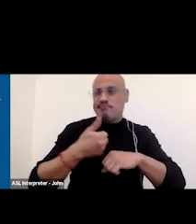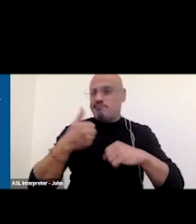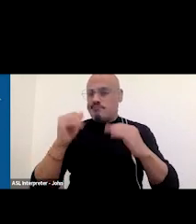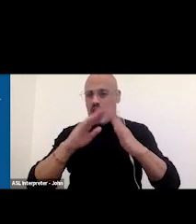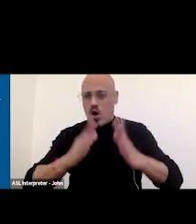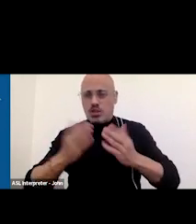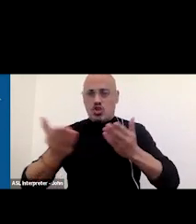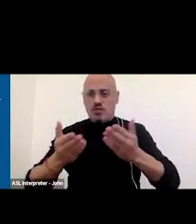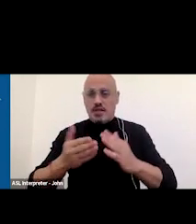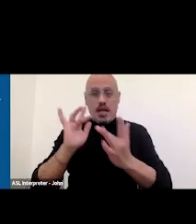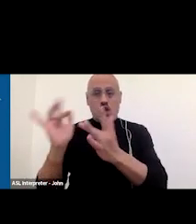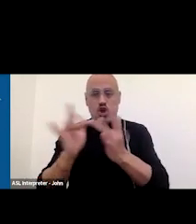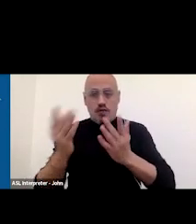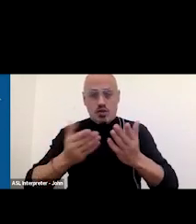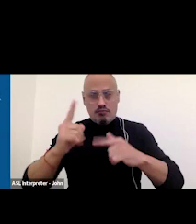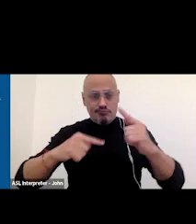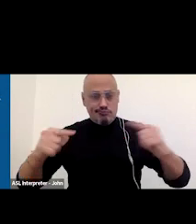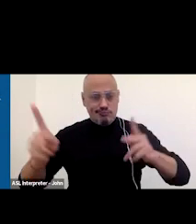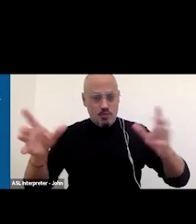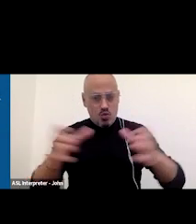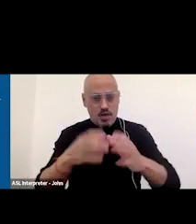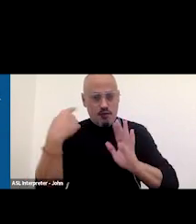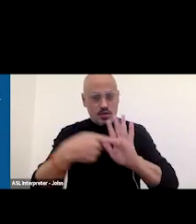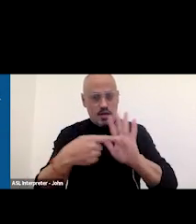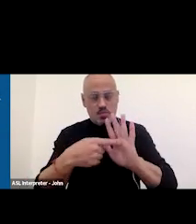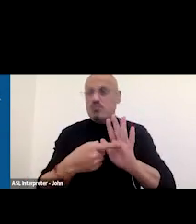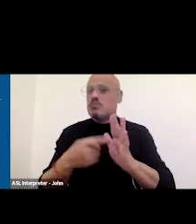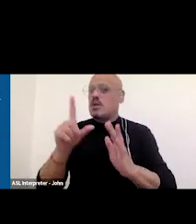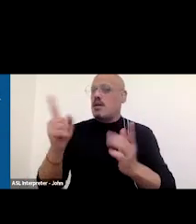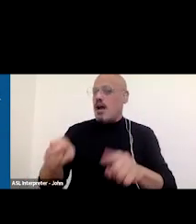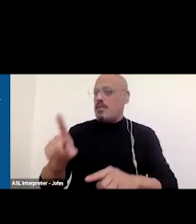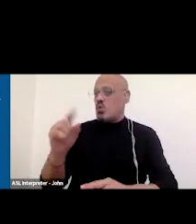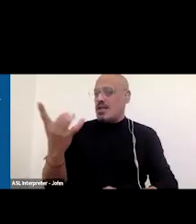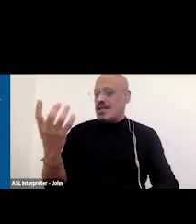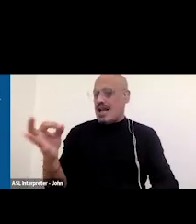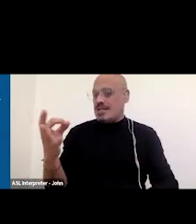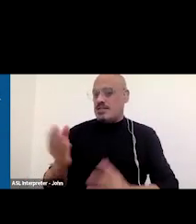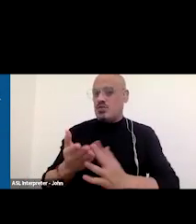The network serves a diverse population. For example, in 2019, through the Older Americans Act,